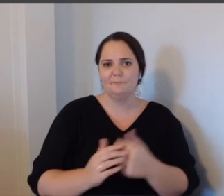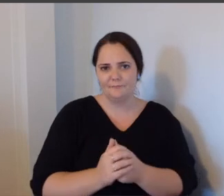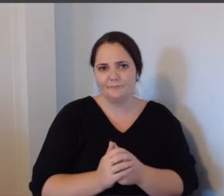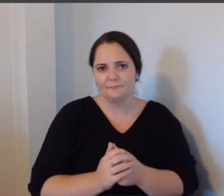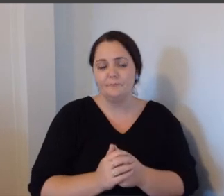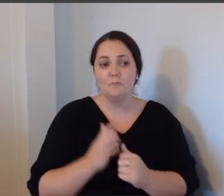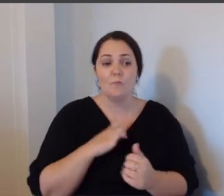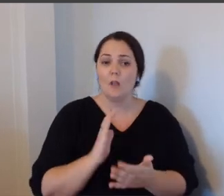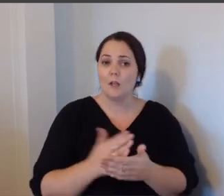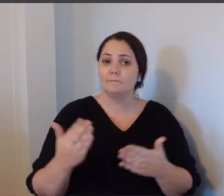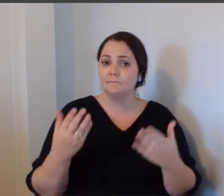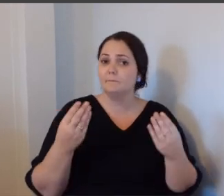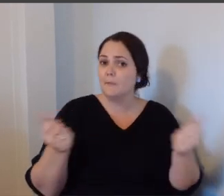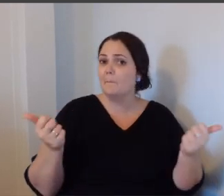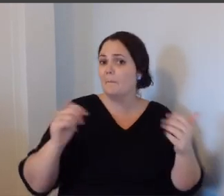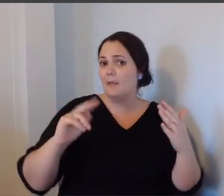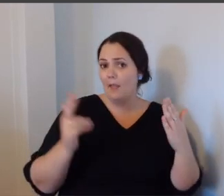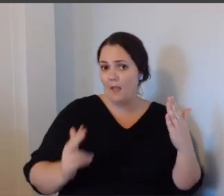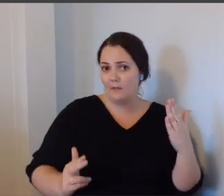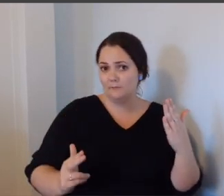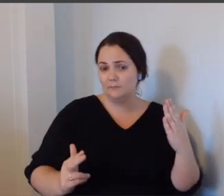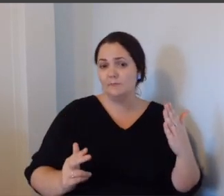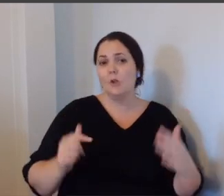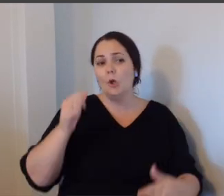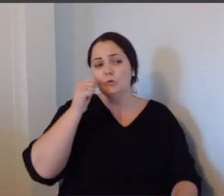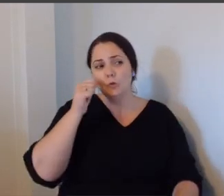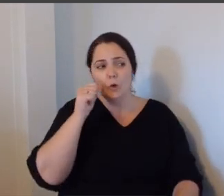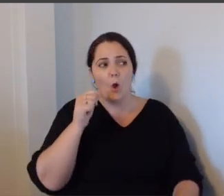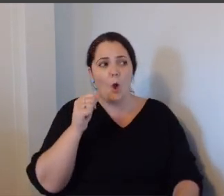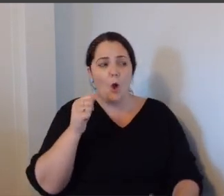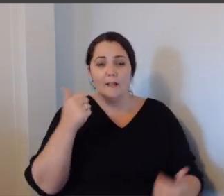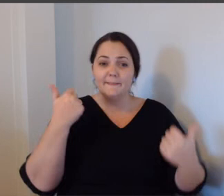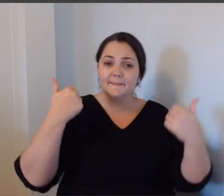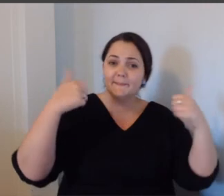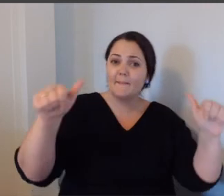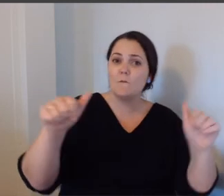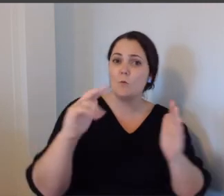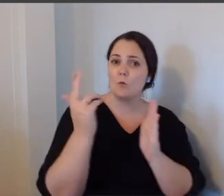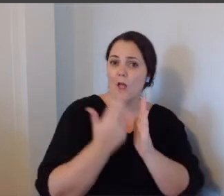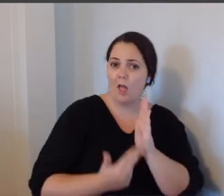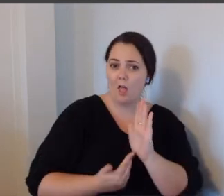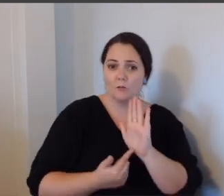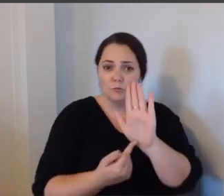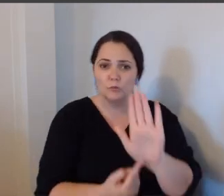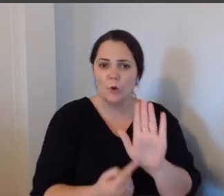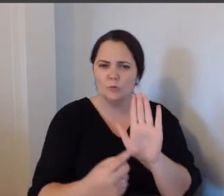making art is hard. To successfully communicate something to an audience is a hard thing to do,